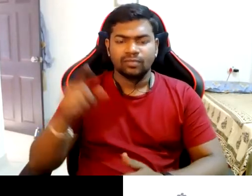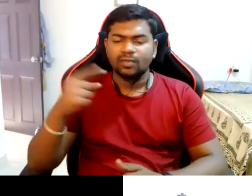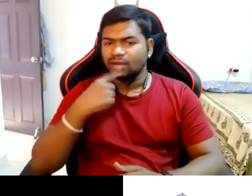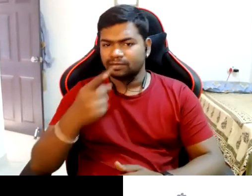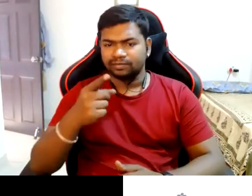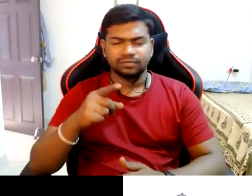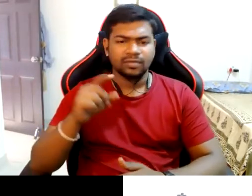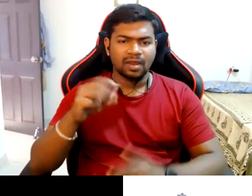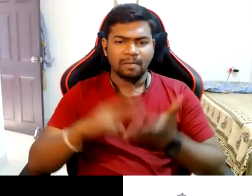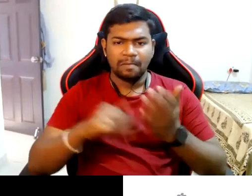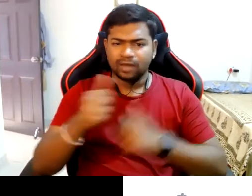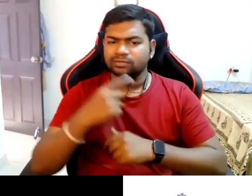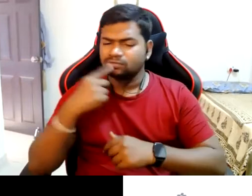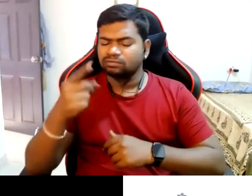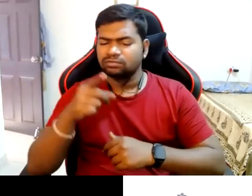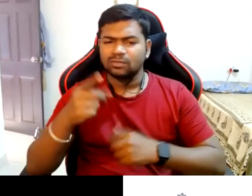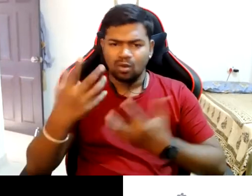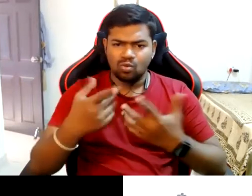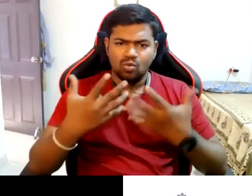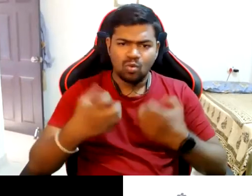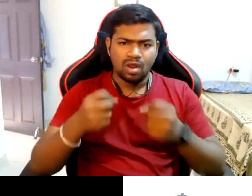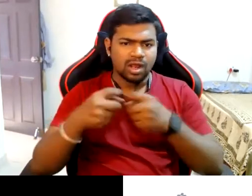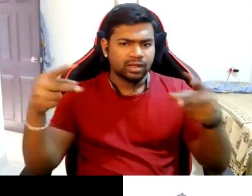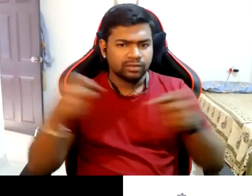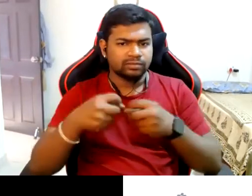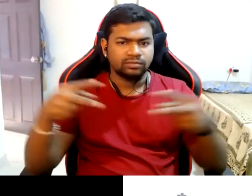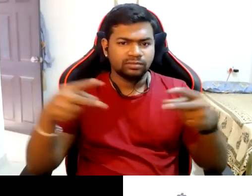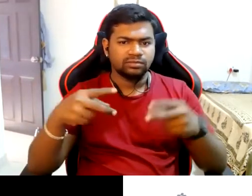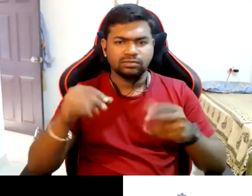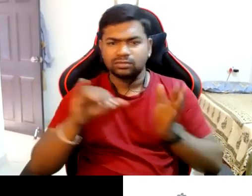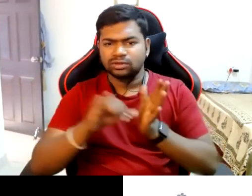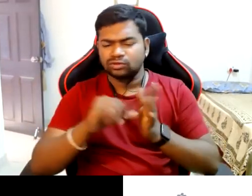then managemnt said that they will work on it, it took them 6 to 8 months.